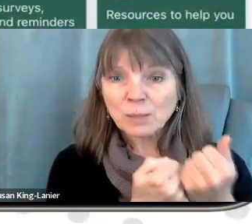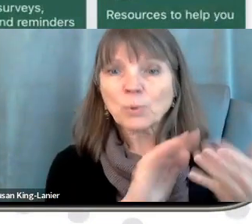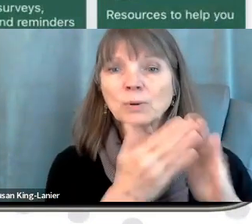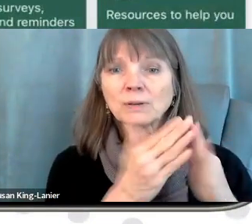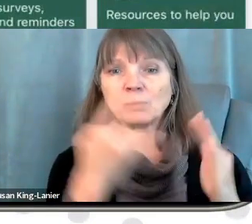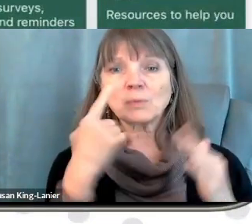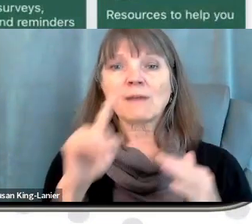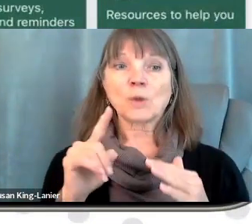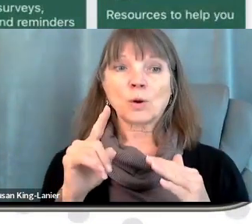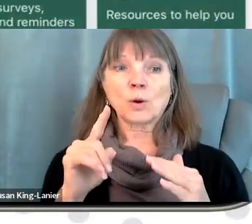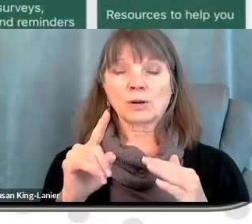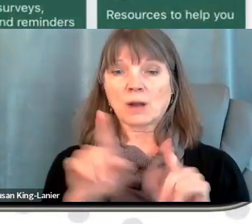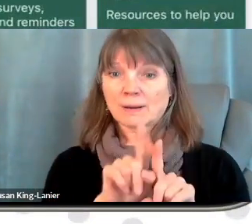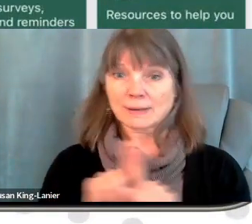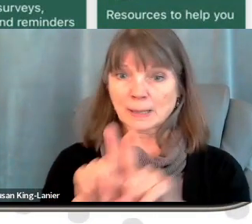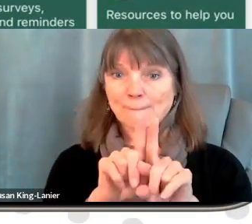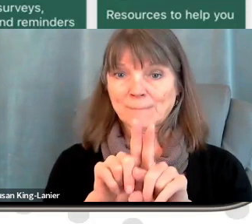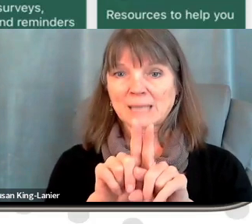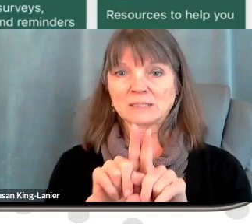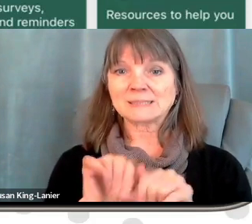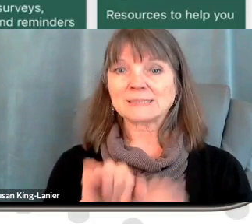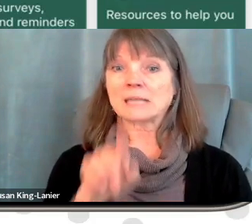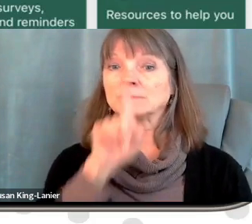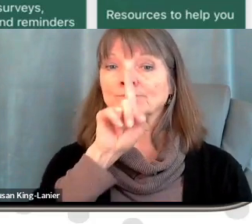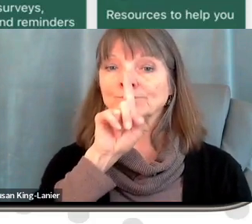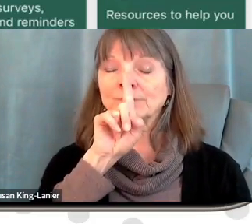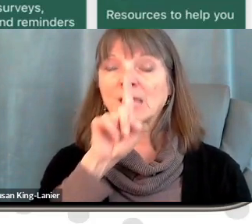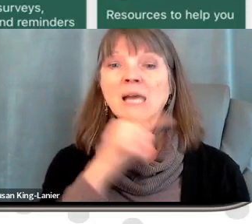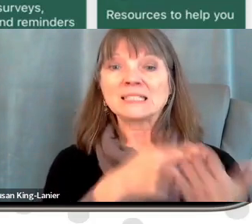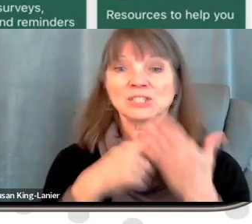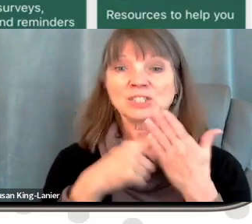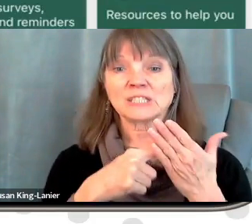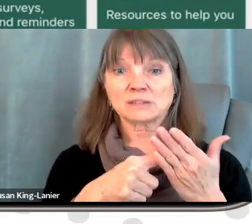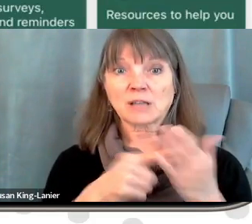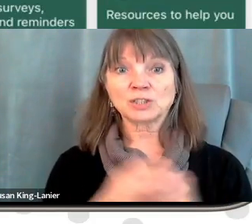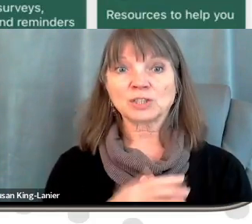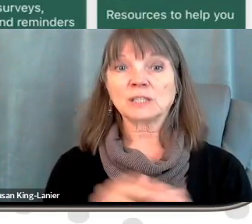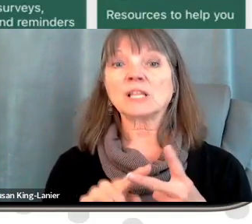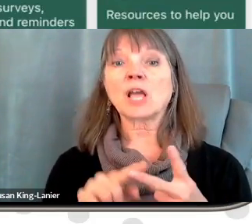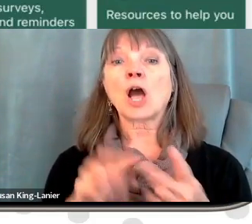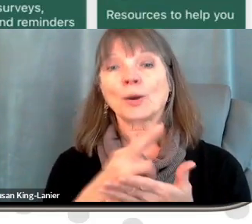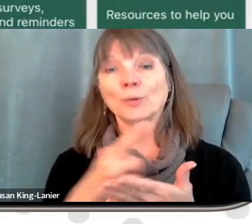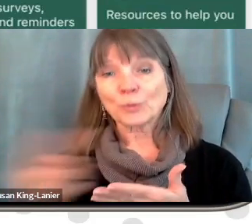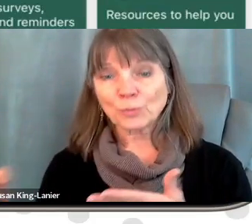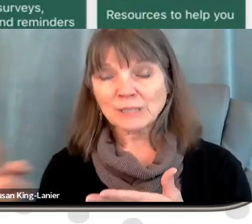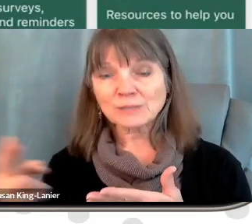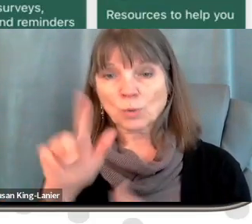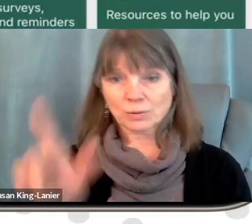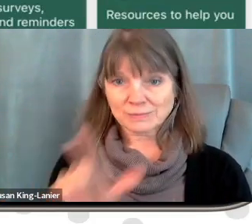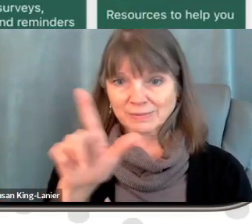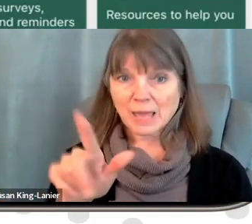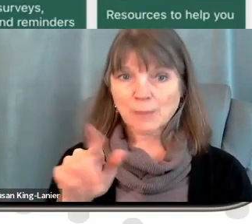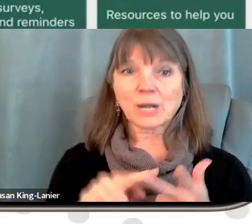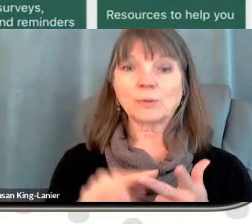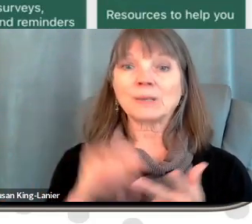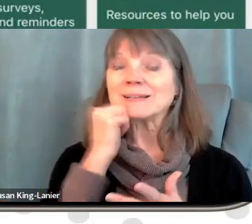supportive community for companions. There are anonymous discussion forums, there's a resource library,